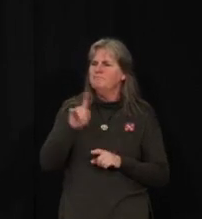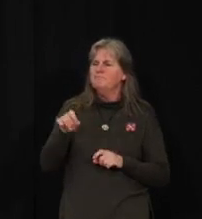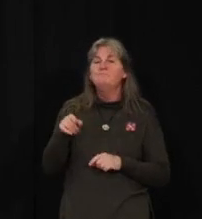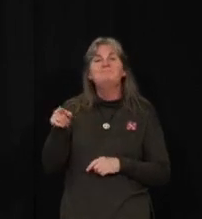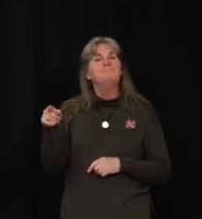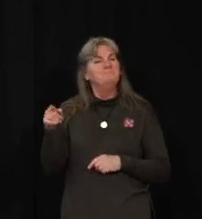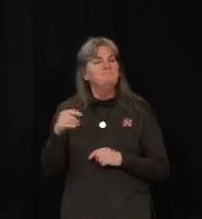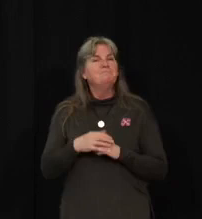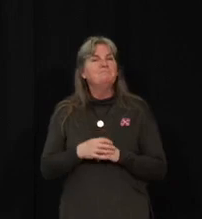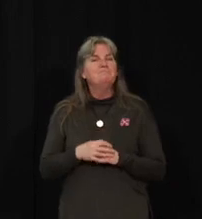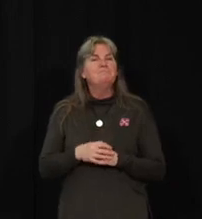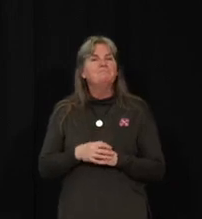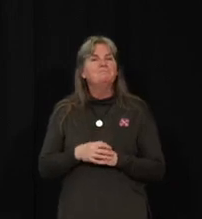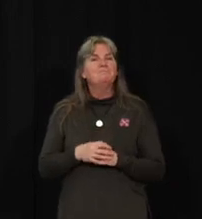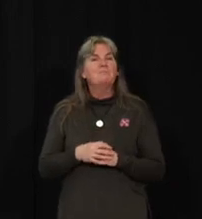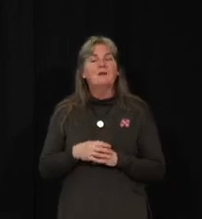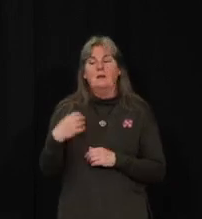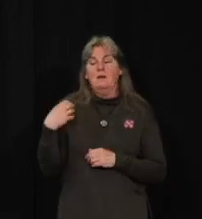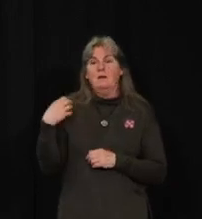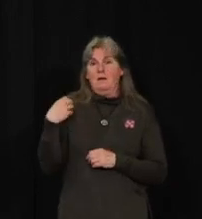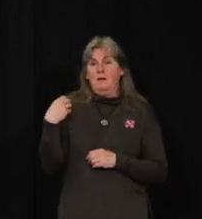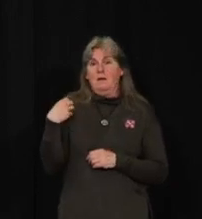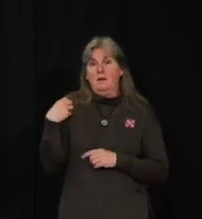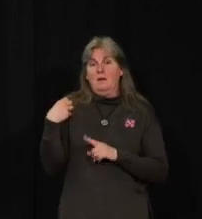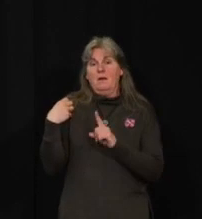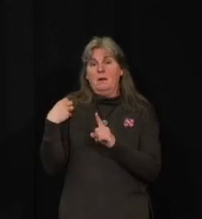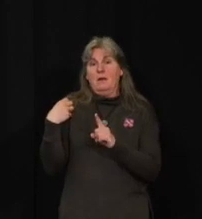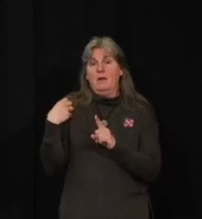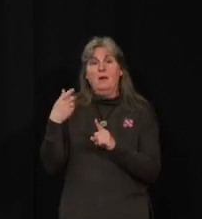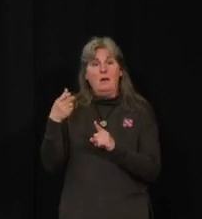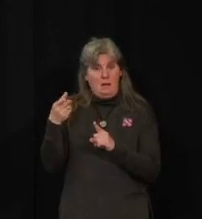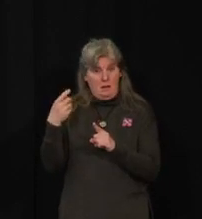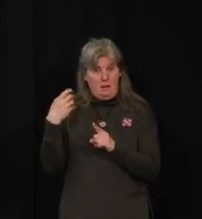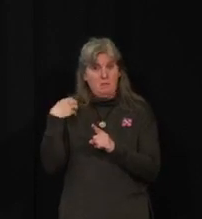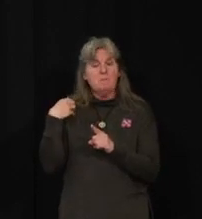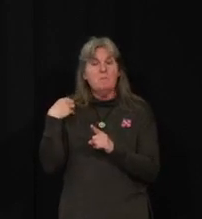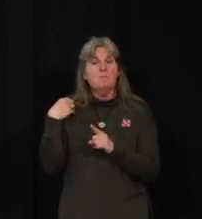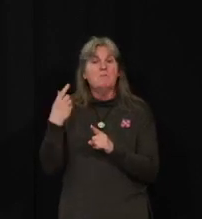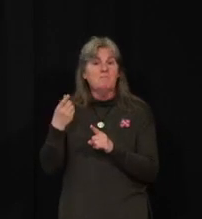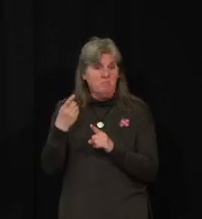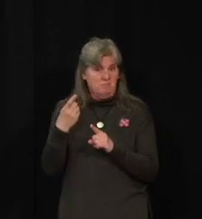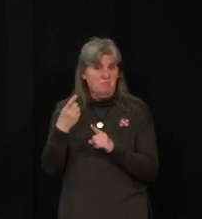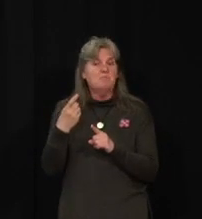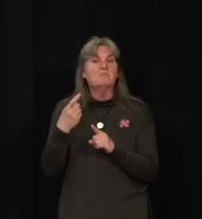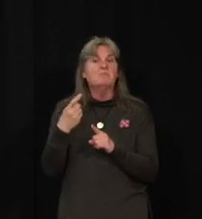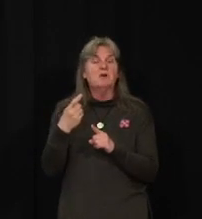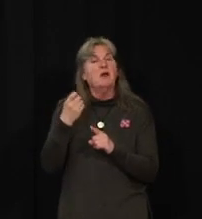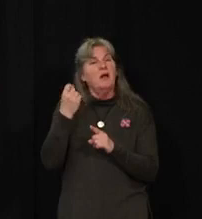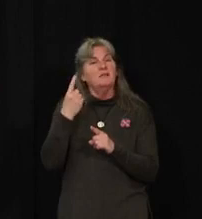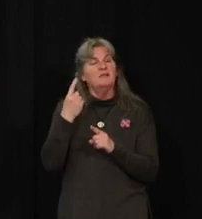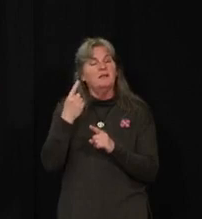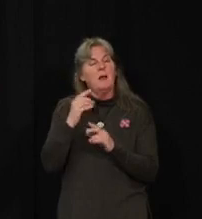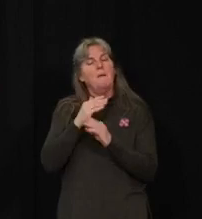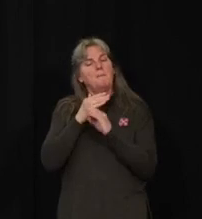provisions to prohibit parks and campgrounds to be used by travellers travelling through te Yukon will be enabled with those